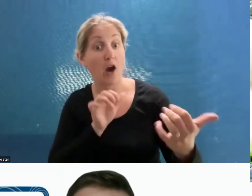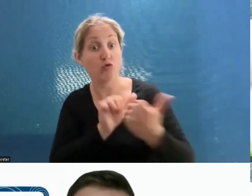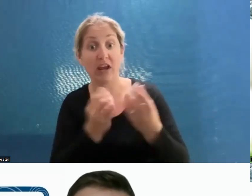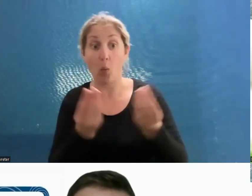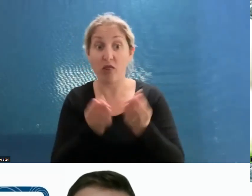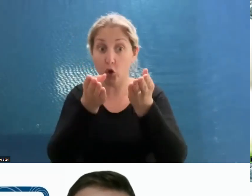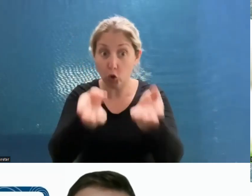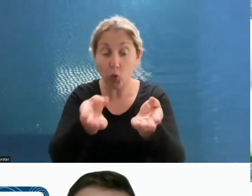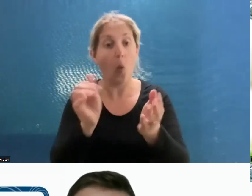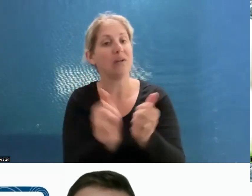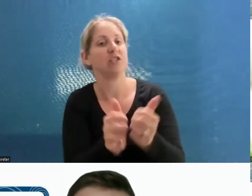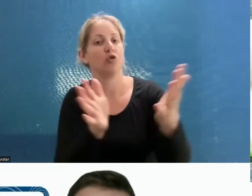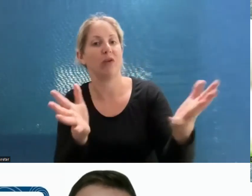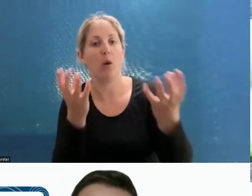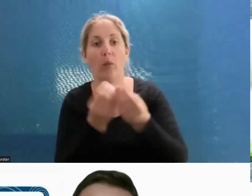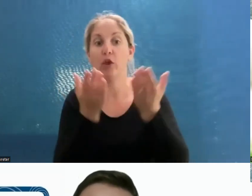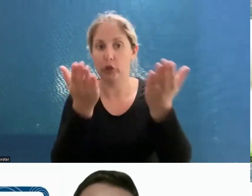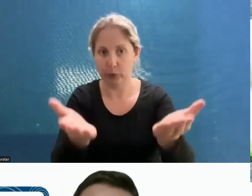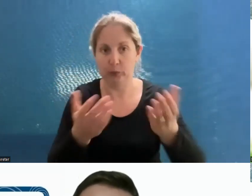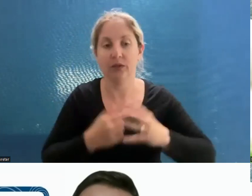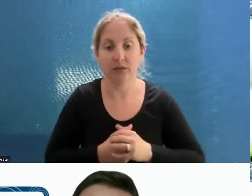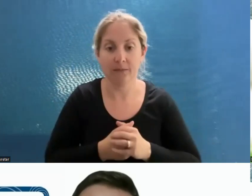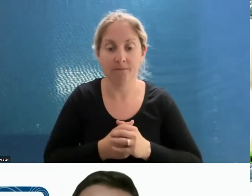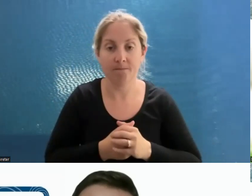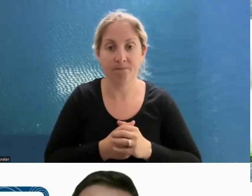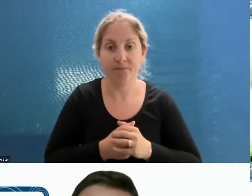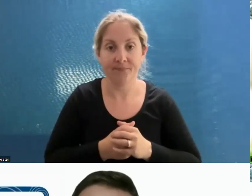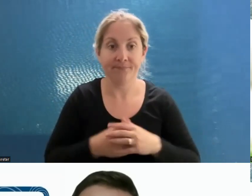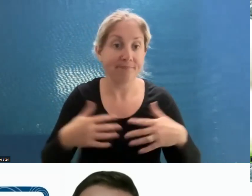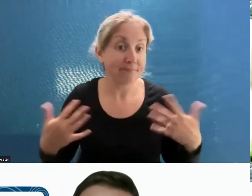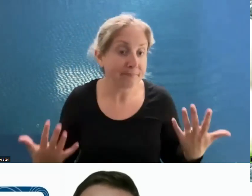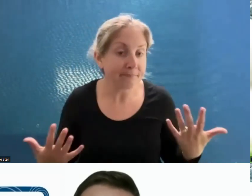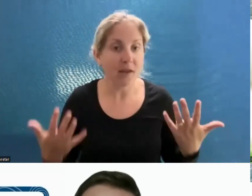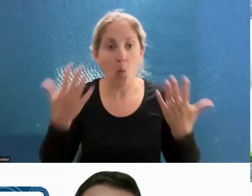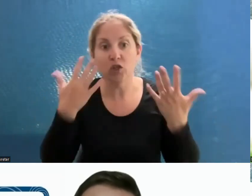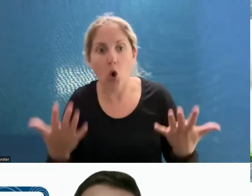We wouldn't necessarily be able to reduce that to a particular number or percentage